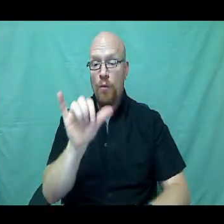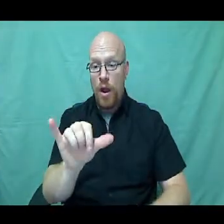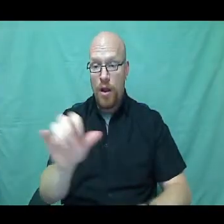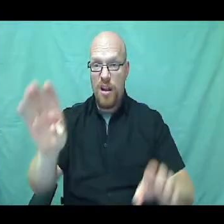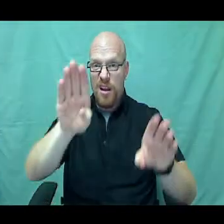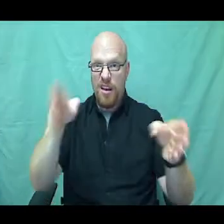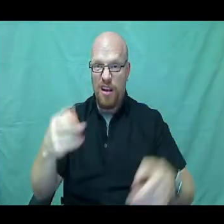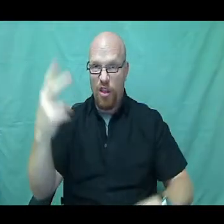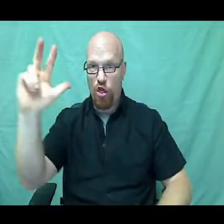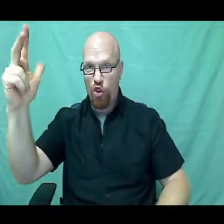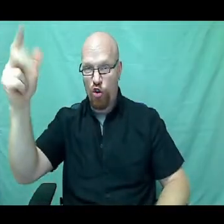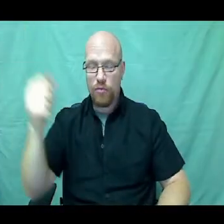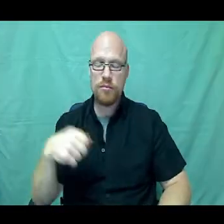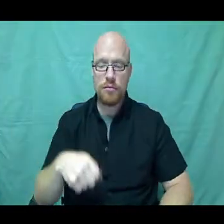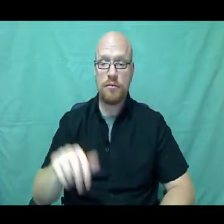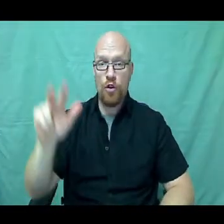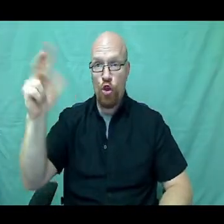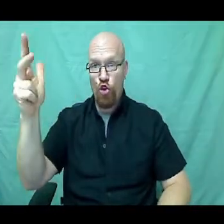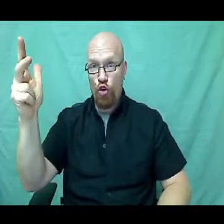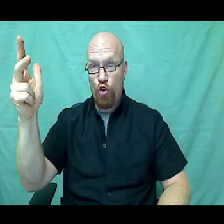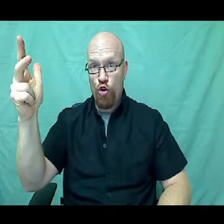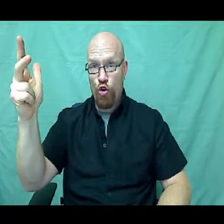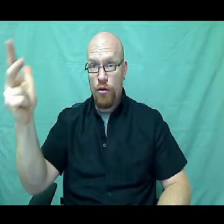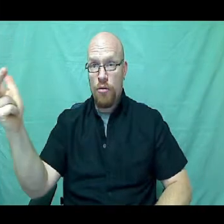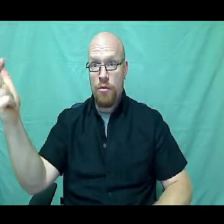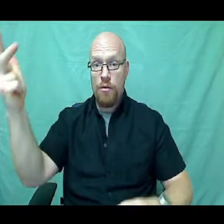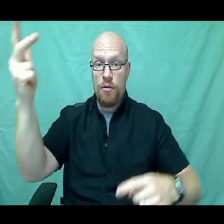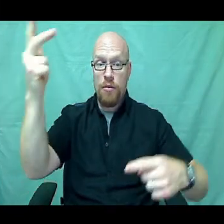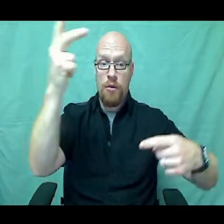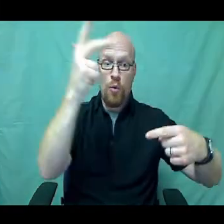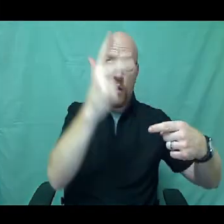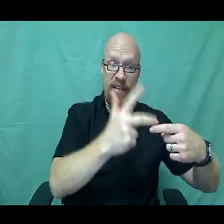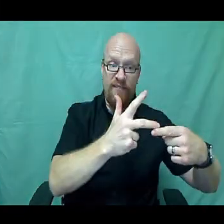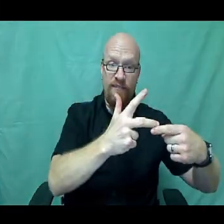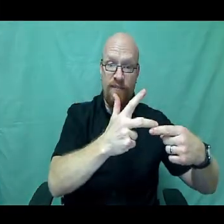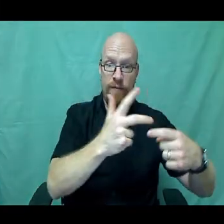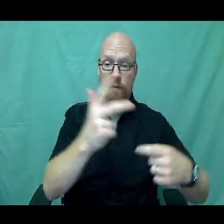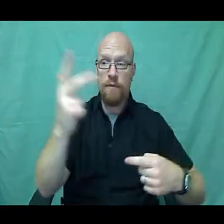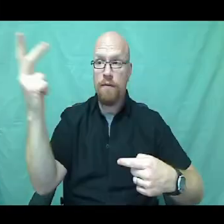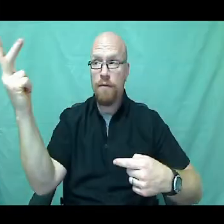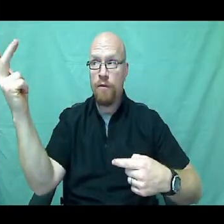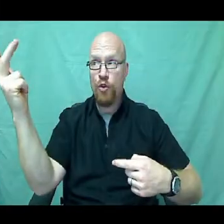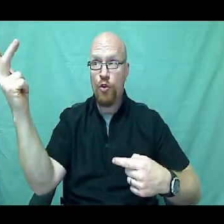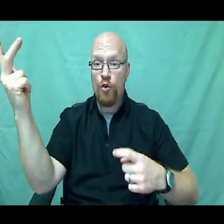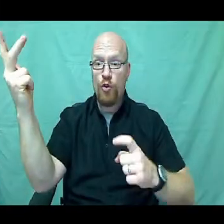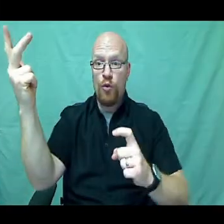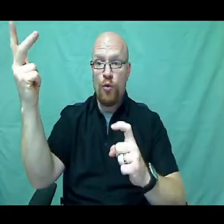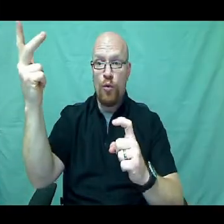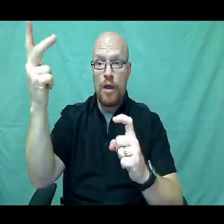times y, the whole quantity raised to the third power, so we're going to take the cubed, the third power,